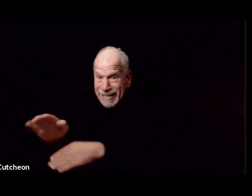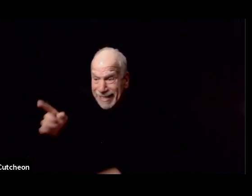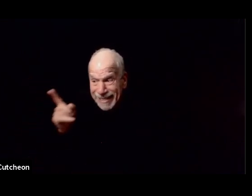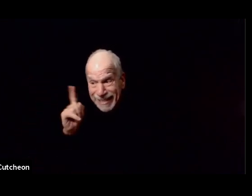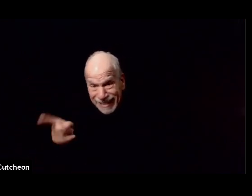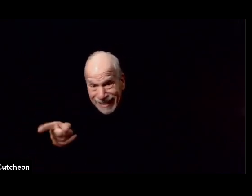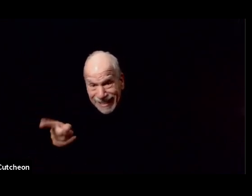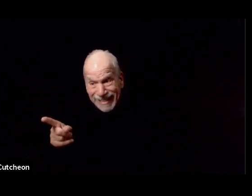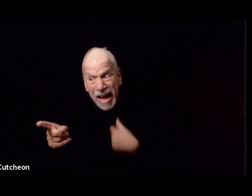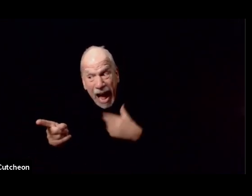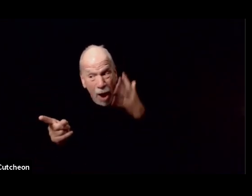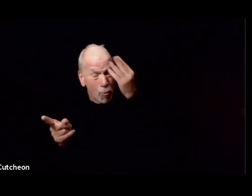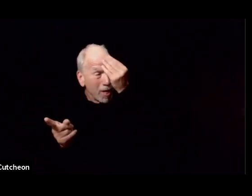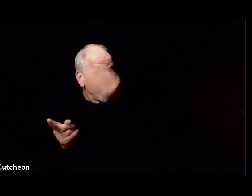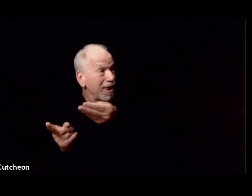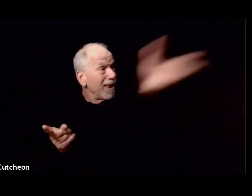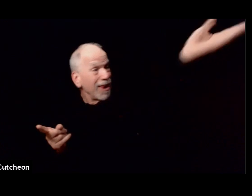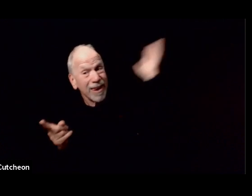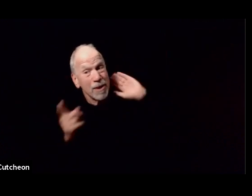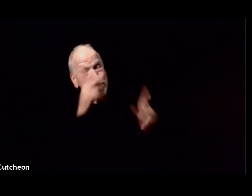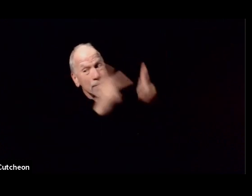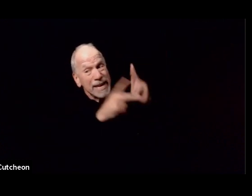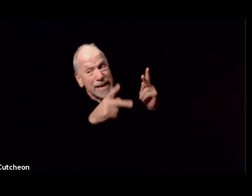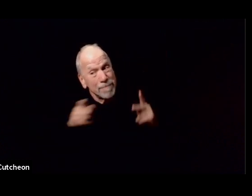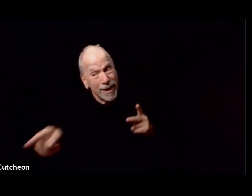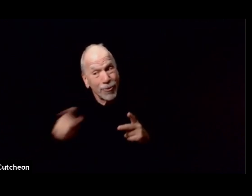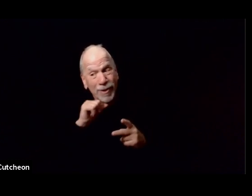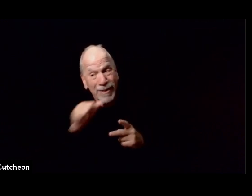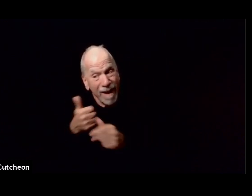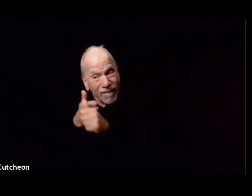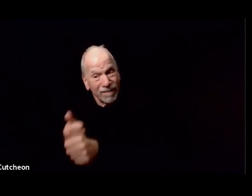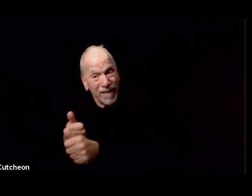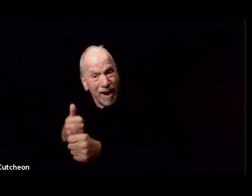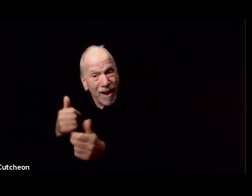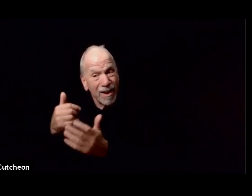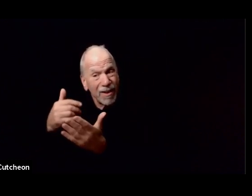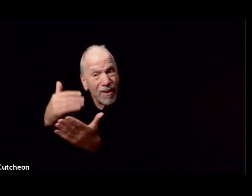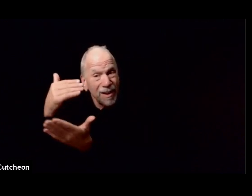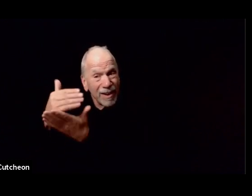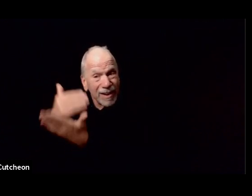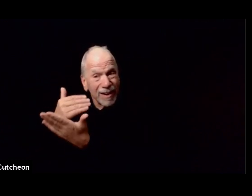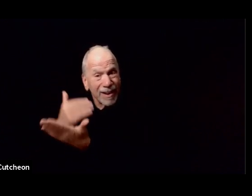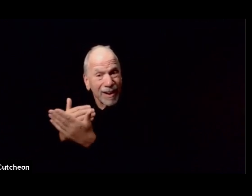of cases required for that to be true, I think, that may depend on the circumstance but Ruth,